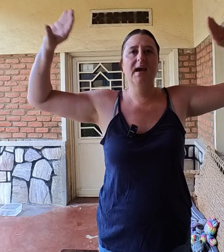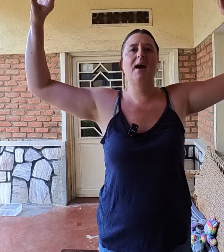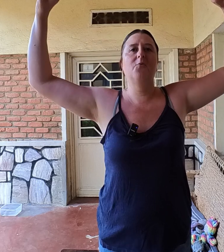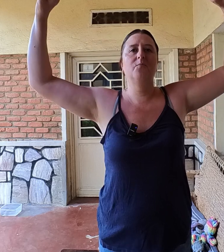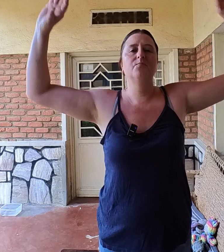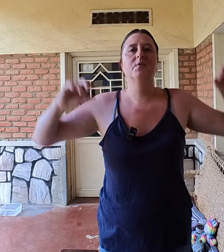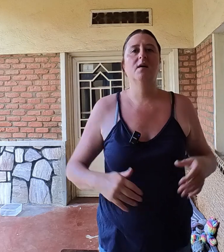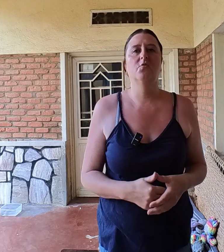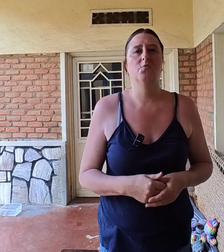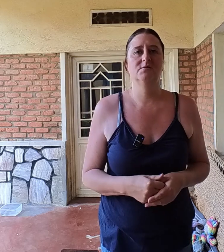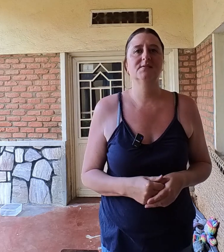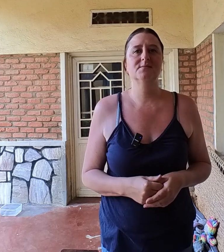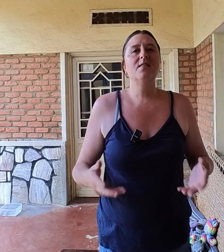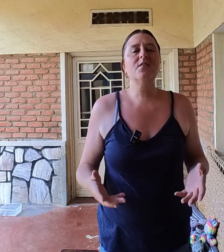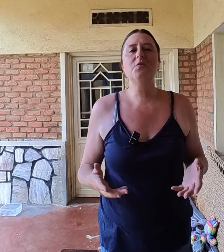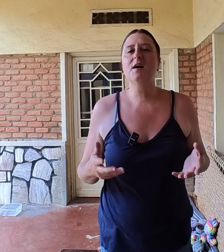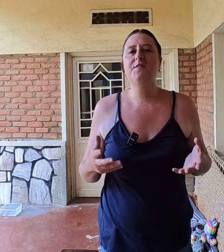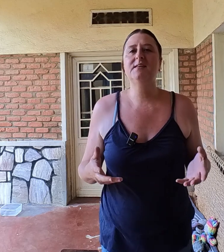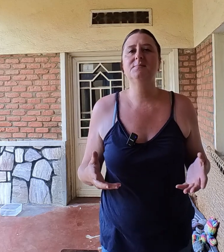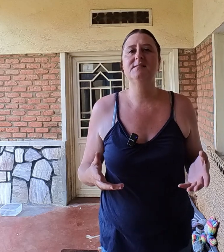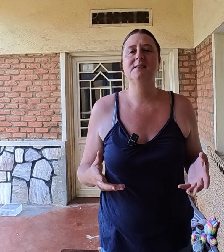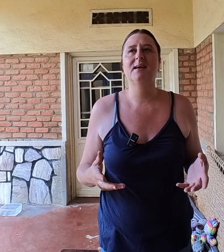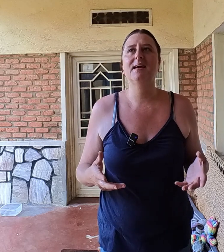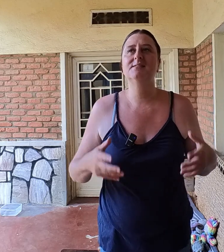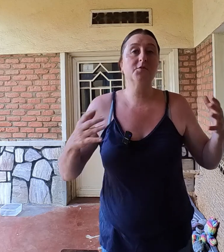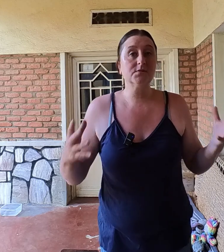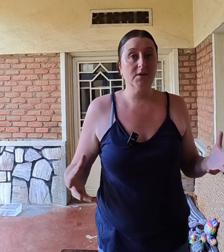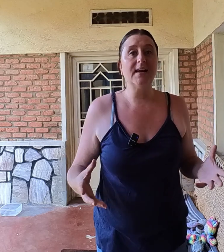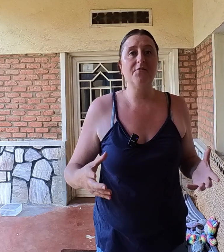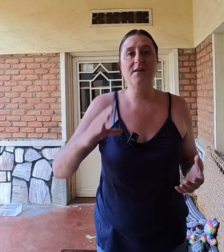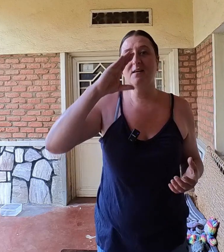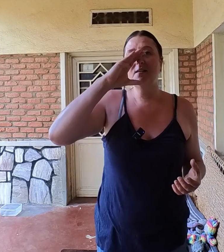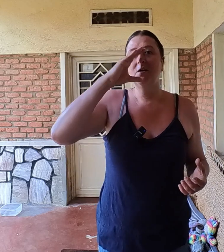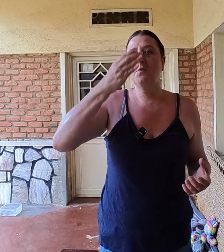Cow and the horns. The other one that I feel is missing is, of course, we're in Africa,